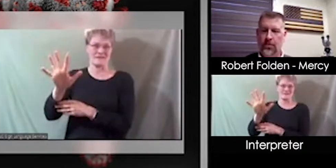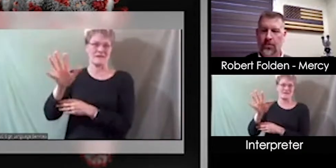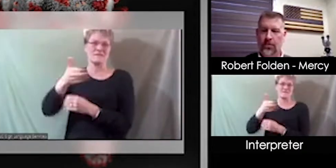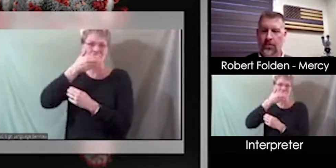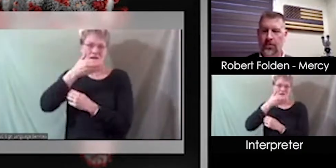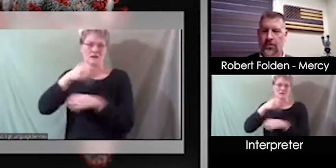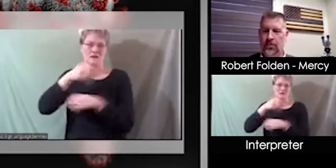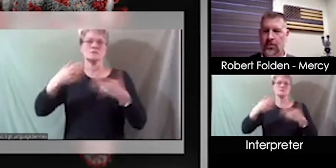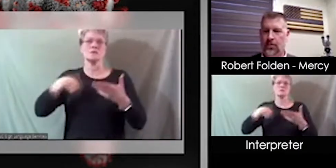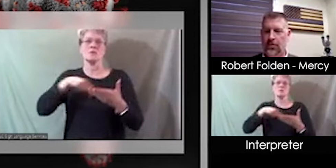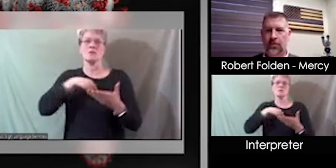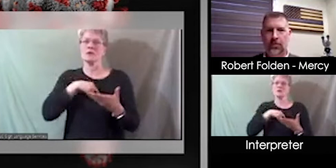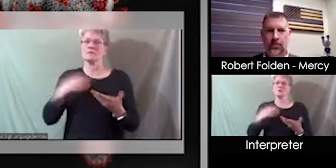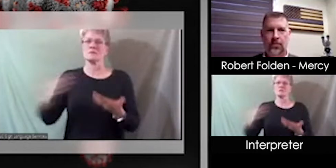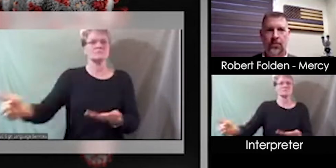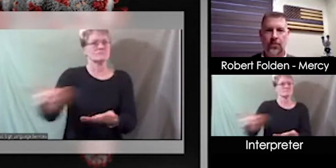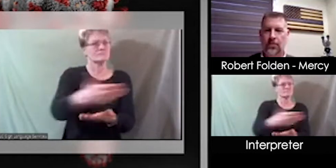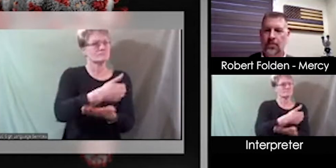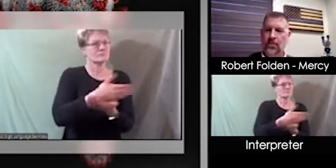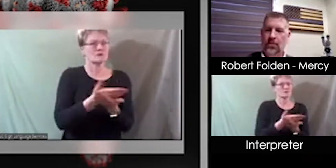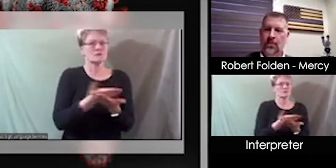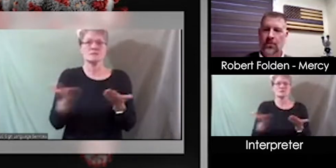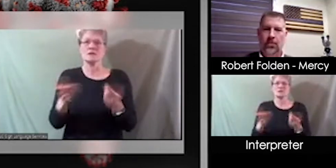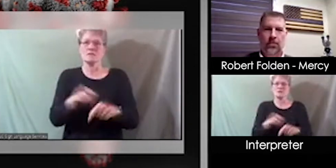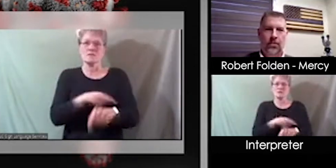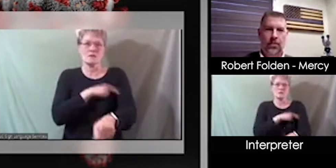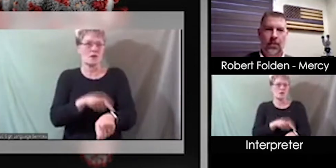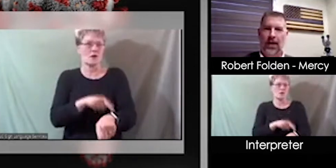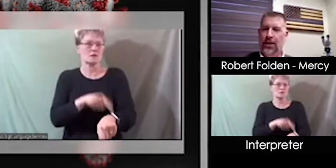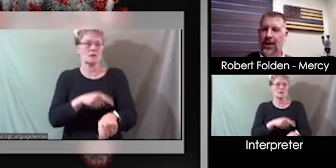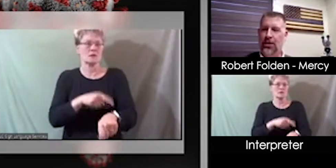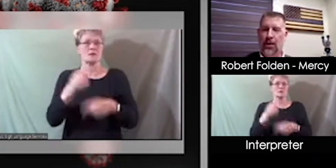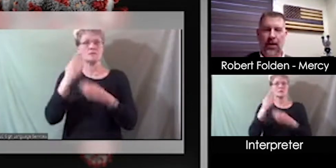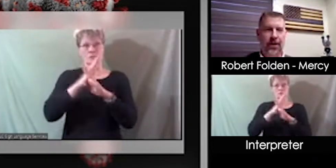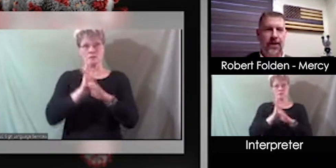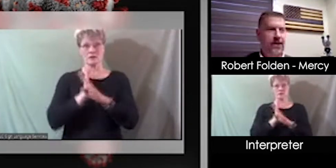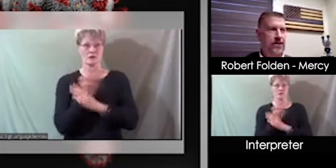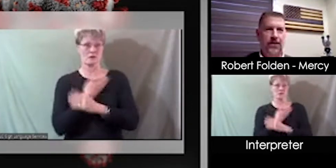to the patient and the staff members. Thank you, Mark. I think I said